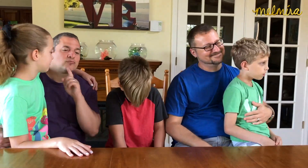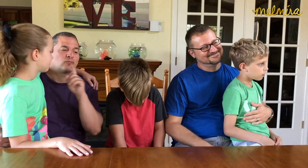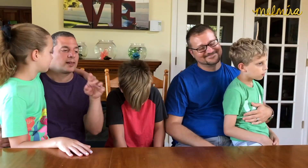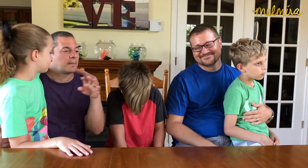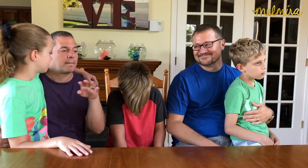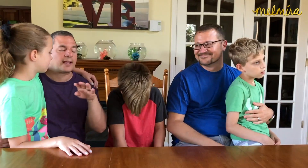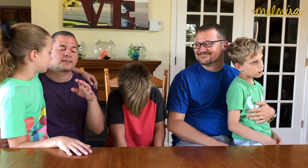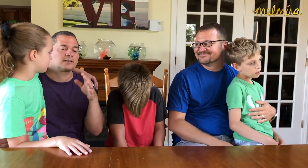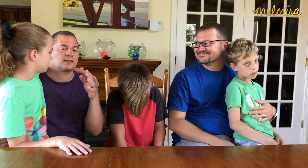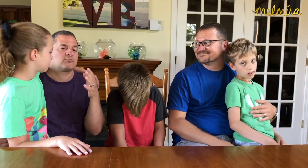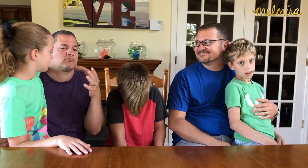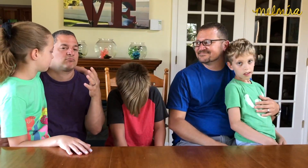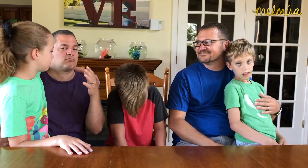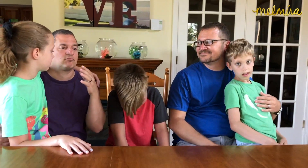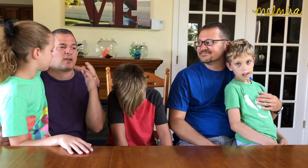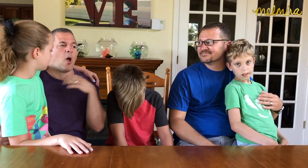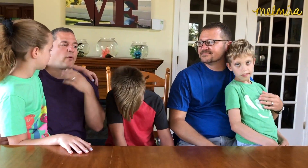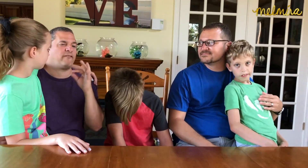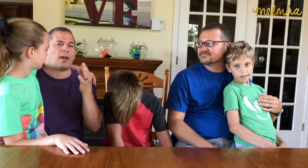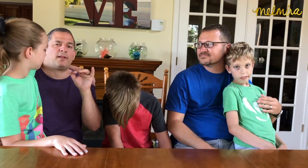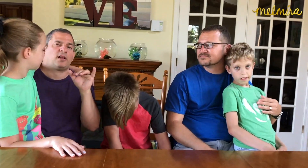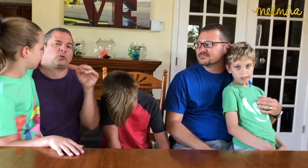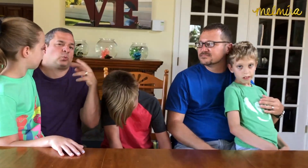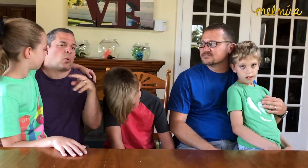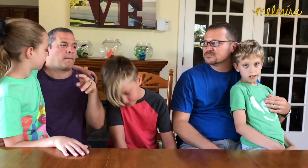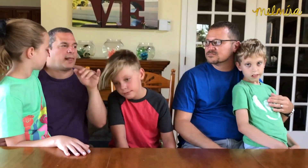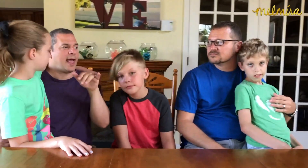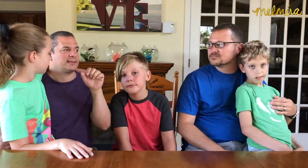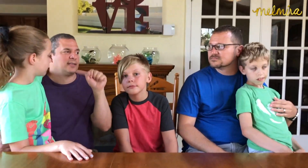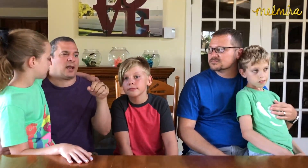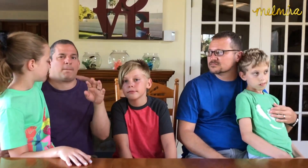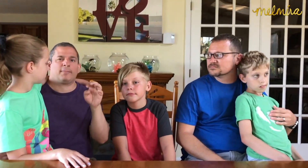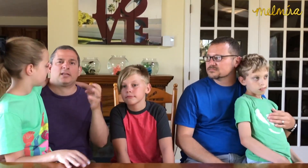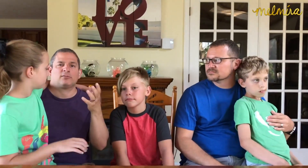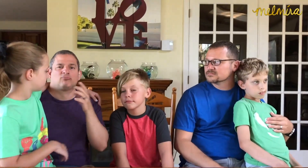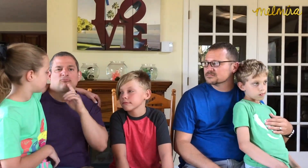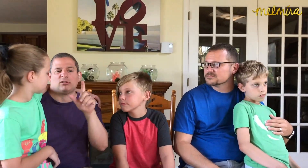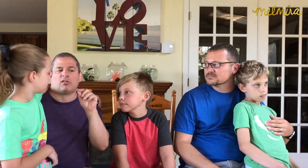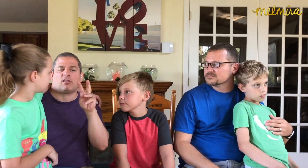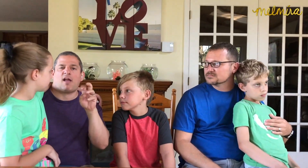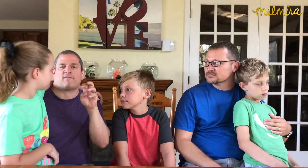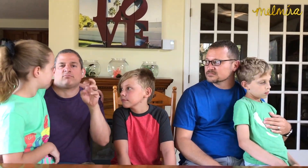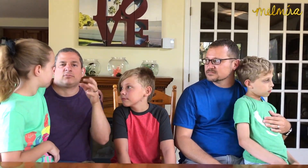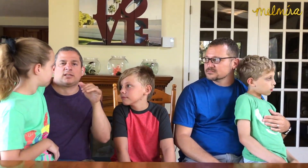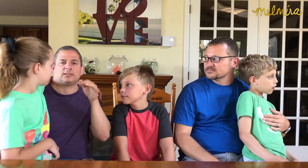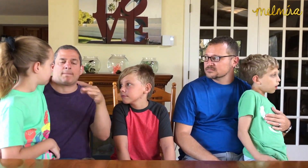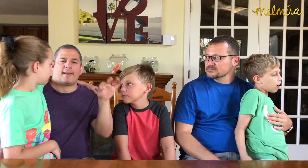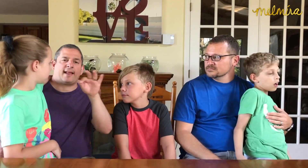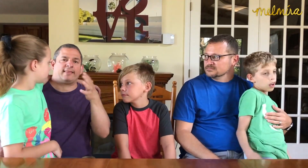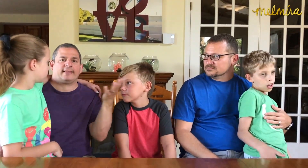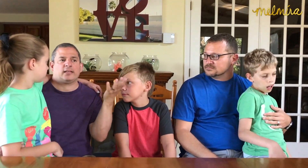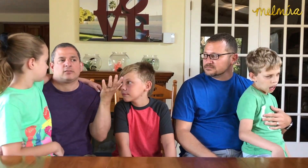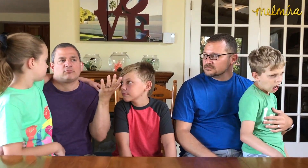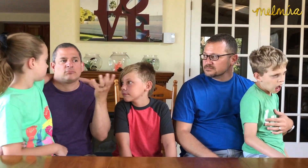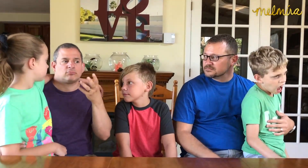Basically, our family is as normal as it can be. Real love is what matters the most.